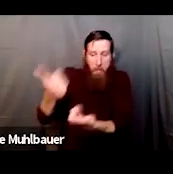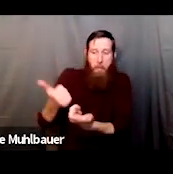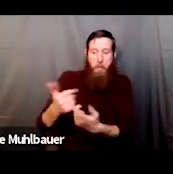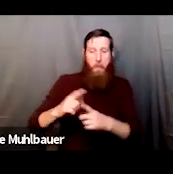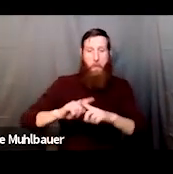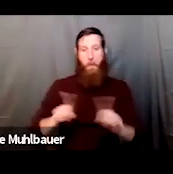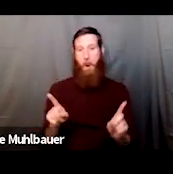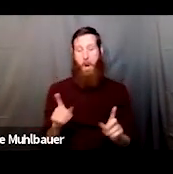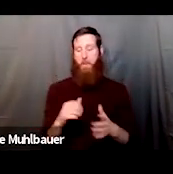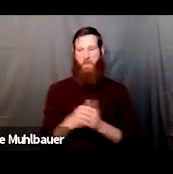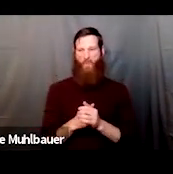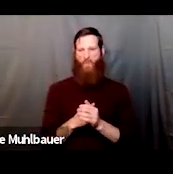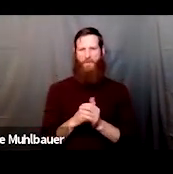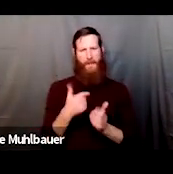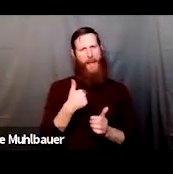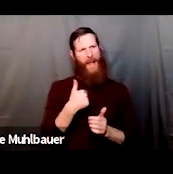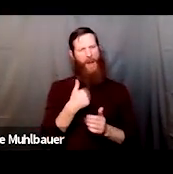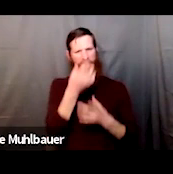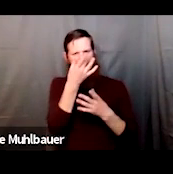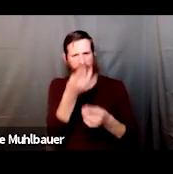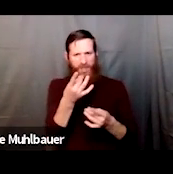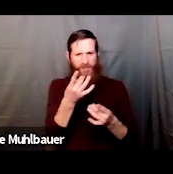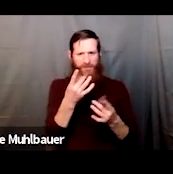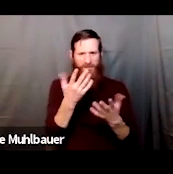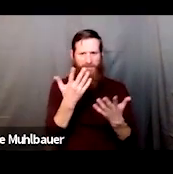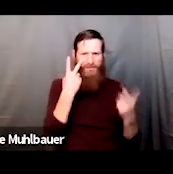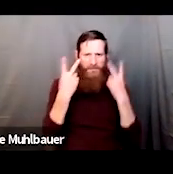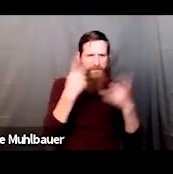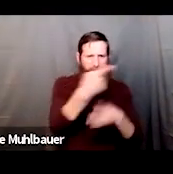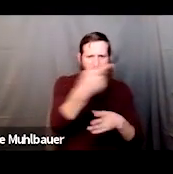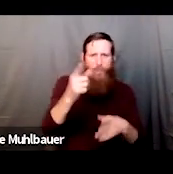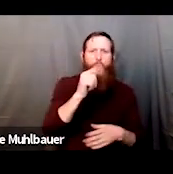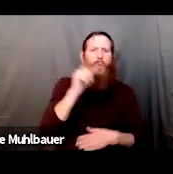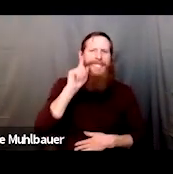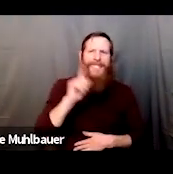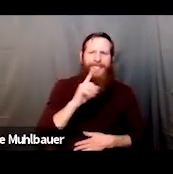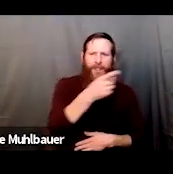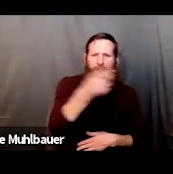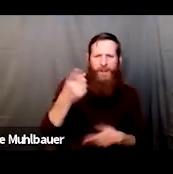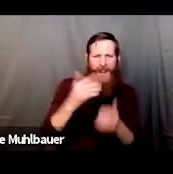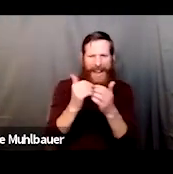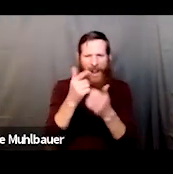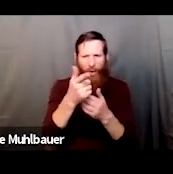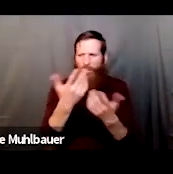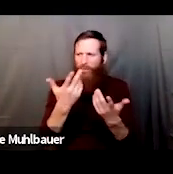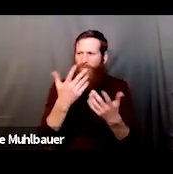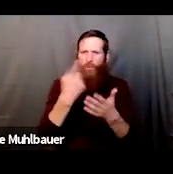from the deaf community about strategies they have found the sound to be relevant to their search process in any way.